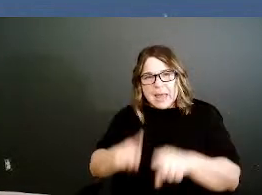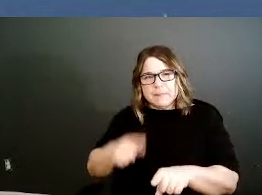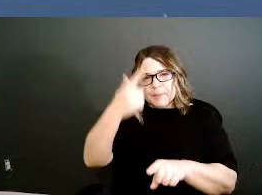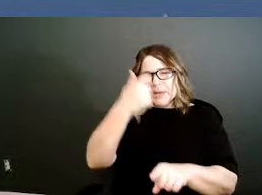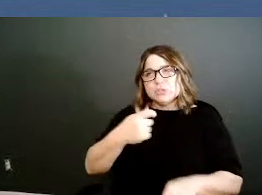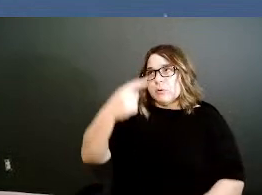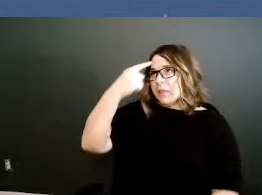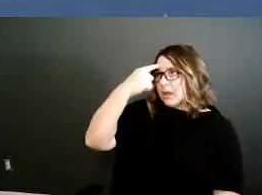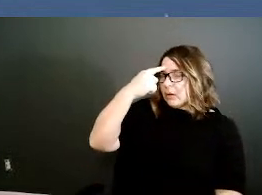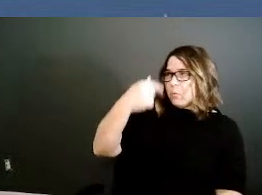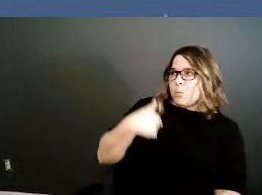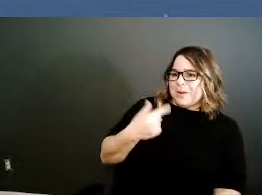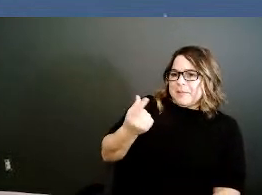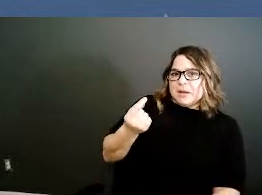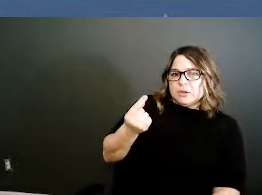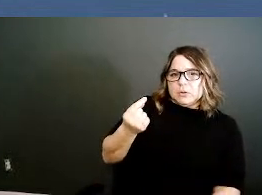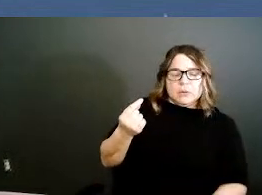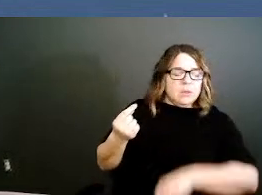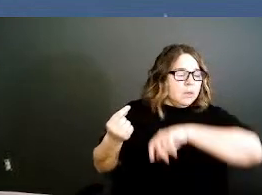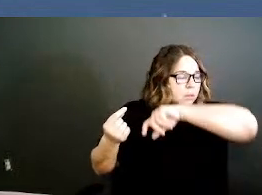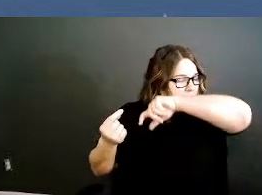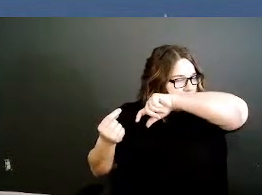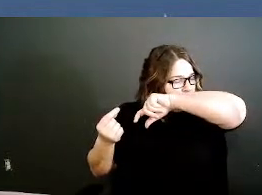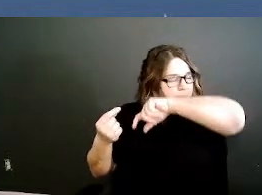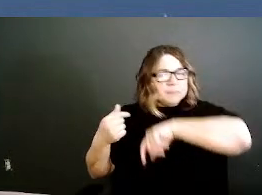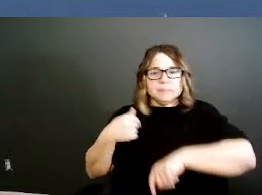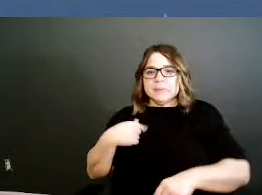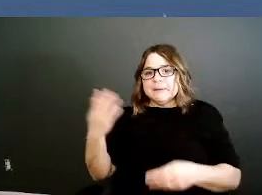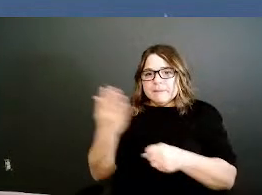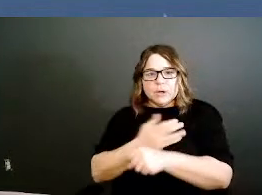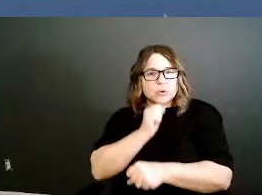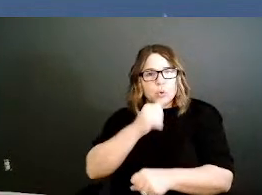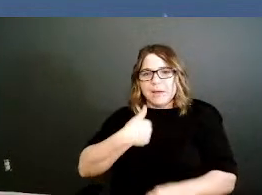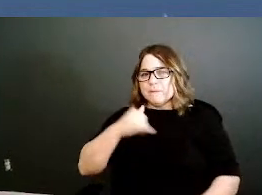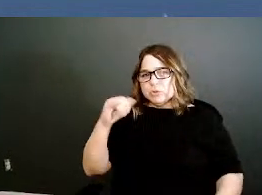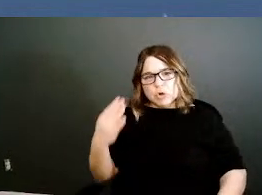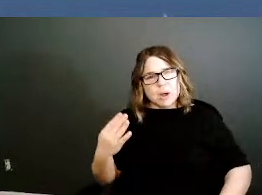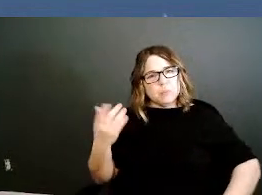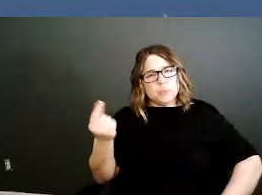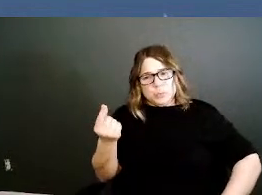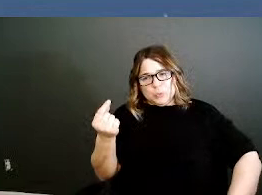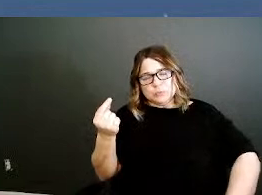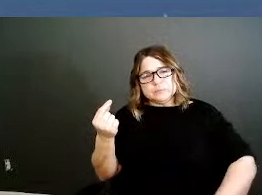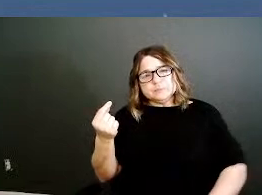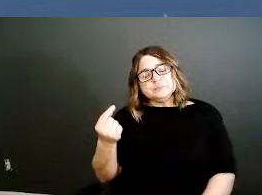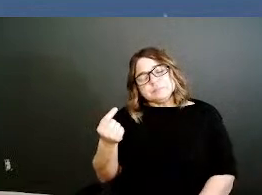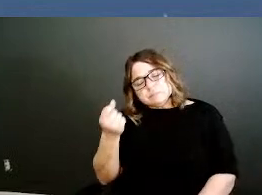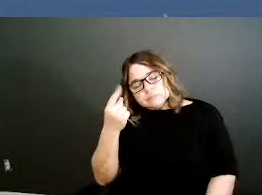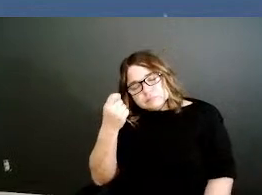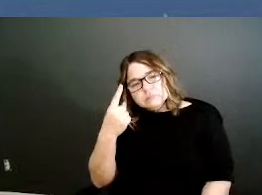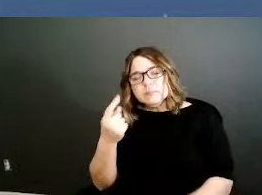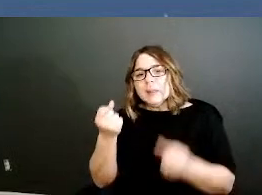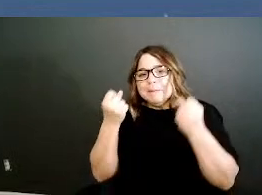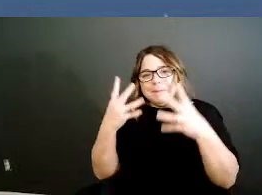ARE HAPPENING IN OUR WORKPLACES. ONE OF THE MOST IMPORTANT THINGS I LEARNED IS THAT I HAVE THE RIGHT TO SPEAK UP AND THE RIGHT TO BE RESPECTED AS A HUMAN BEING AT WORK.